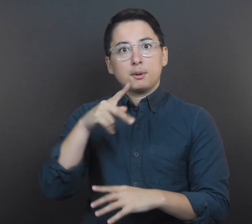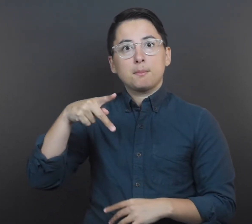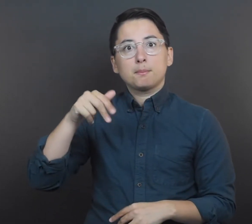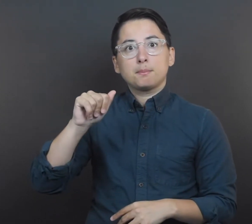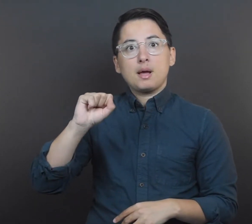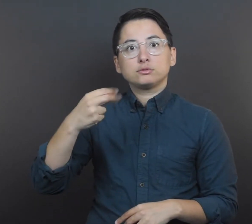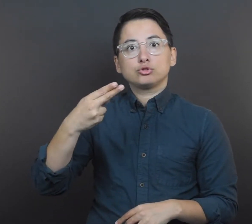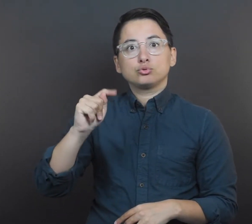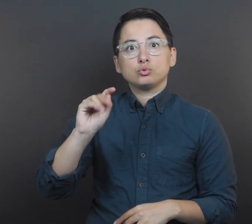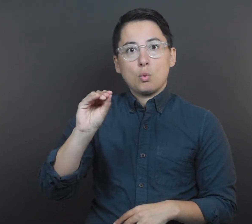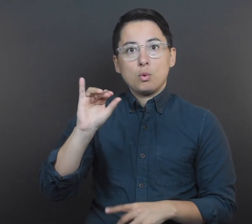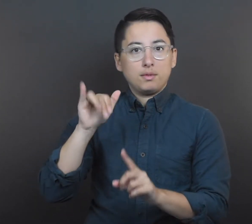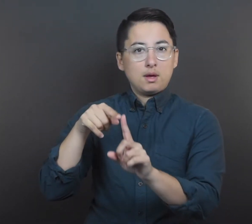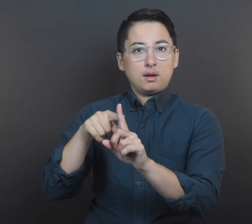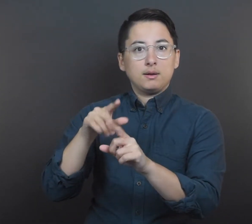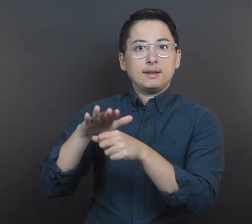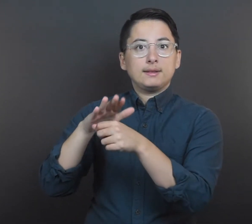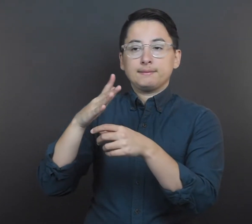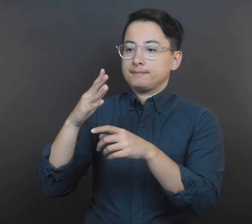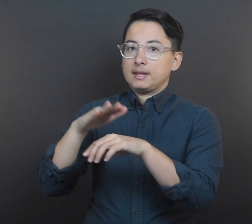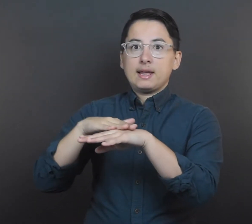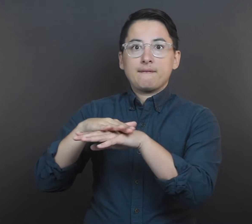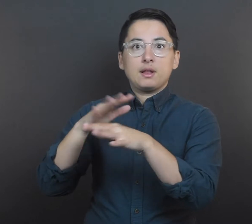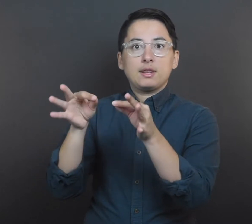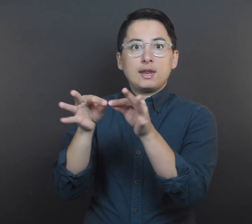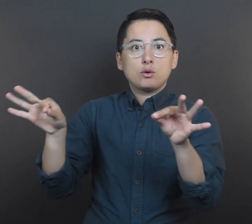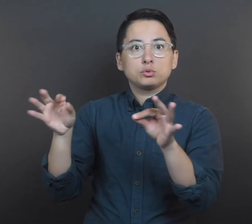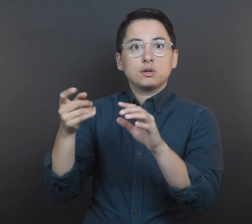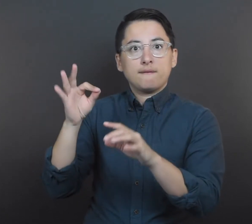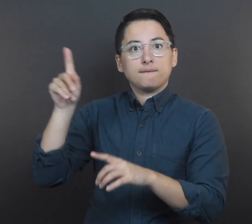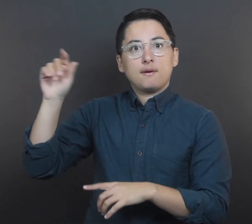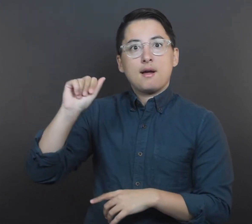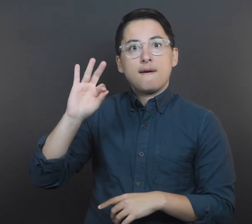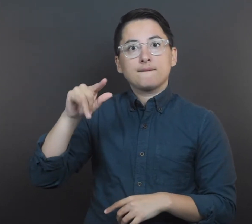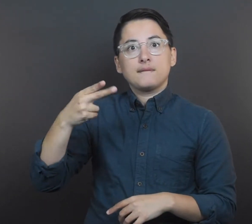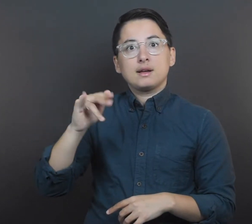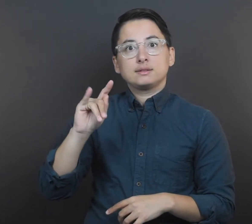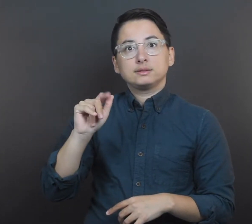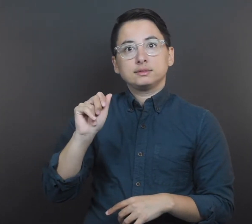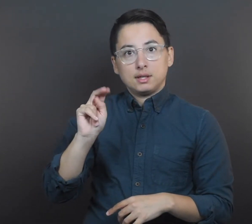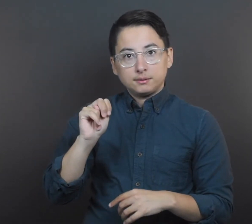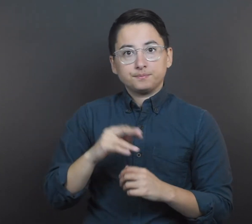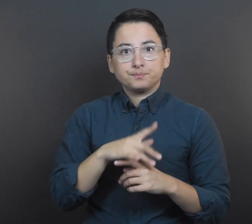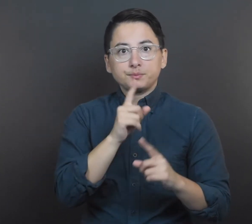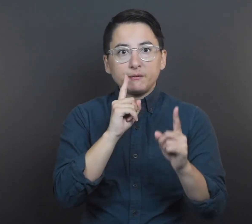They worked with a translator that spoke Pashto, the native language of Afghanistan, to interview